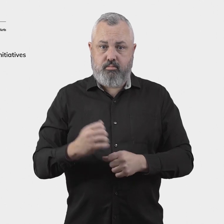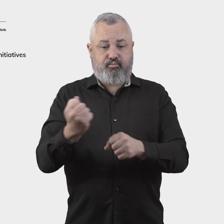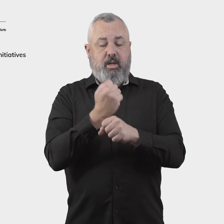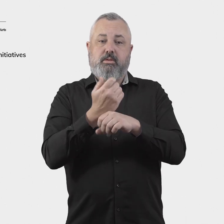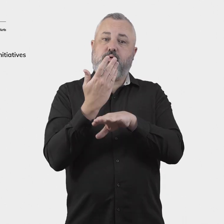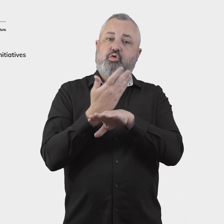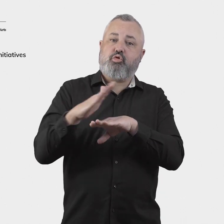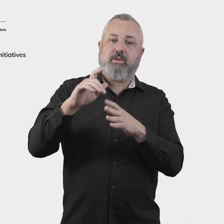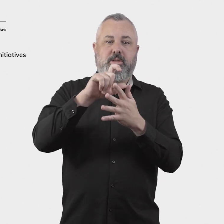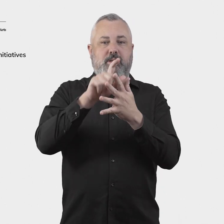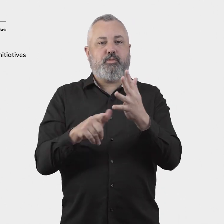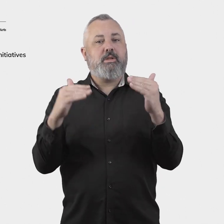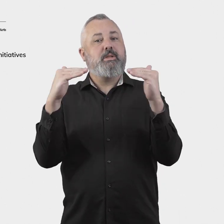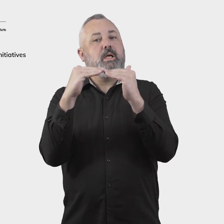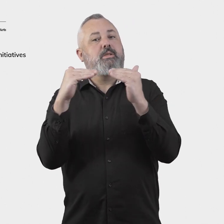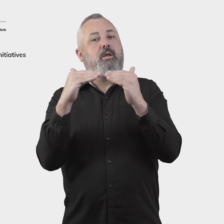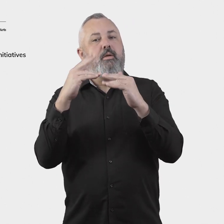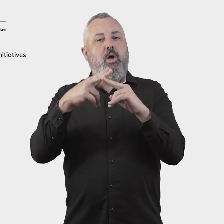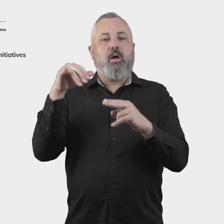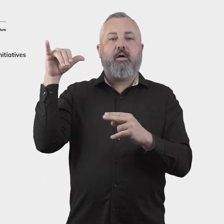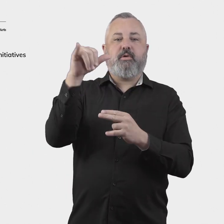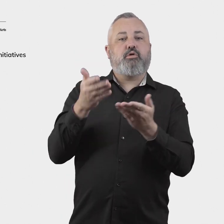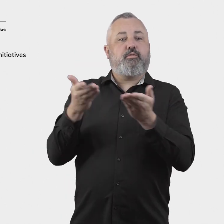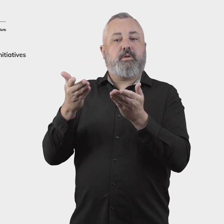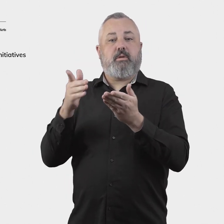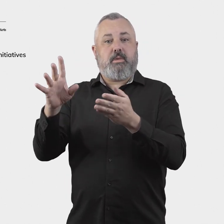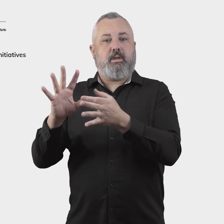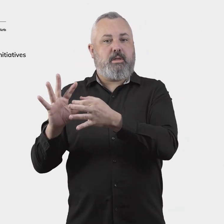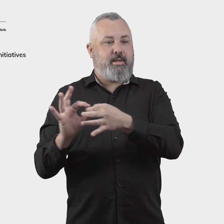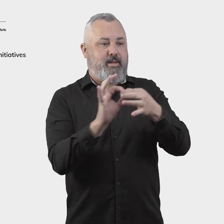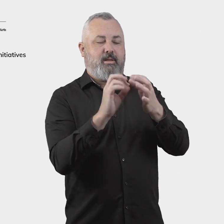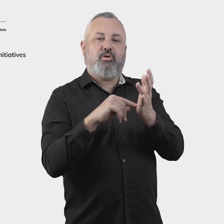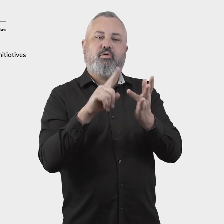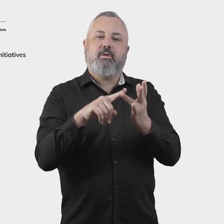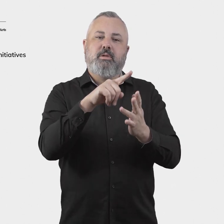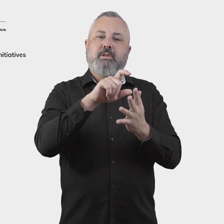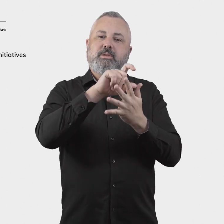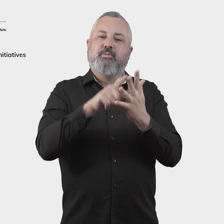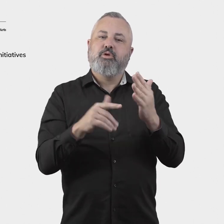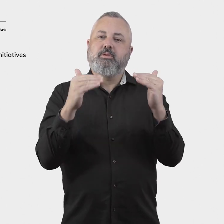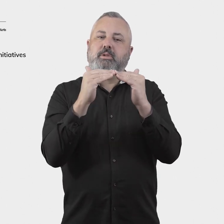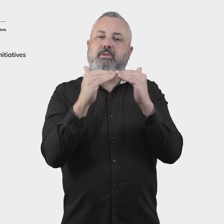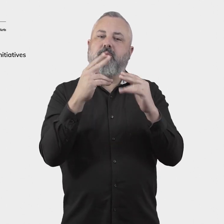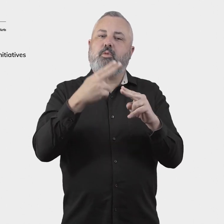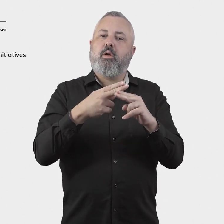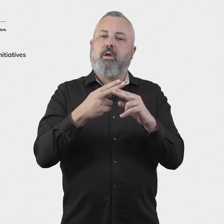Make new aviation-specific disability standards as a schedule to the Disability Standards for